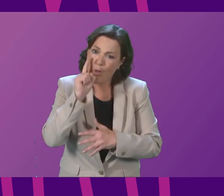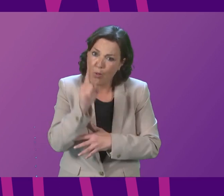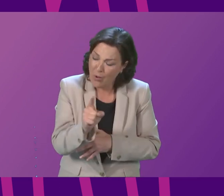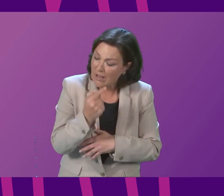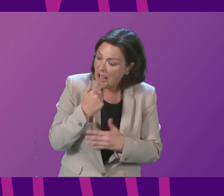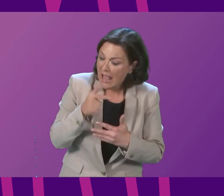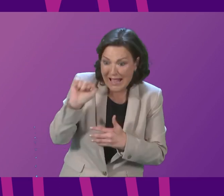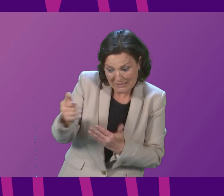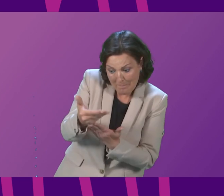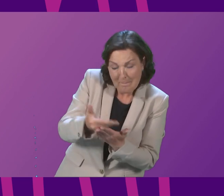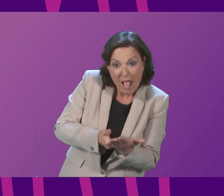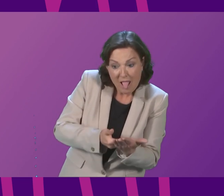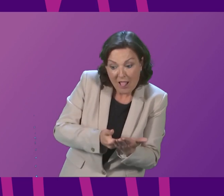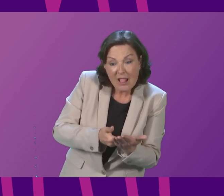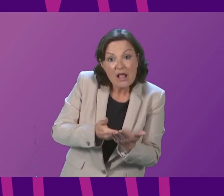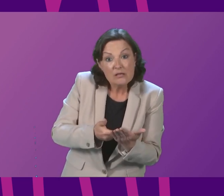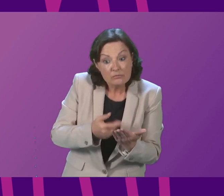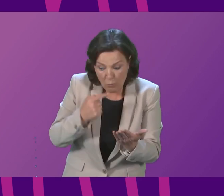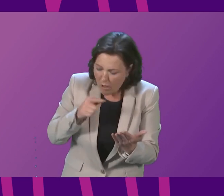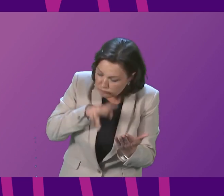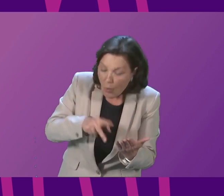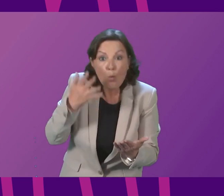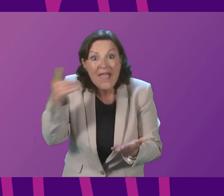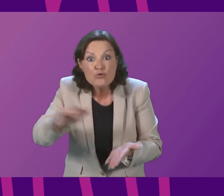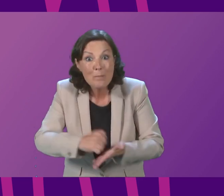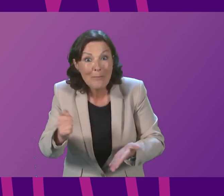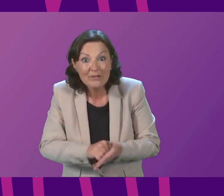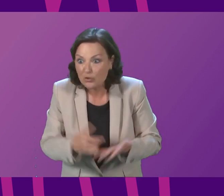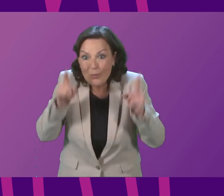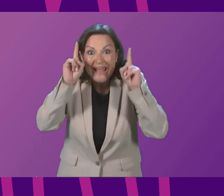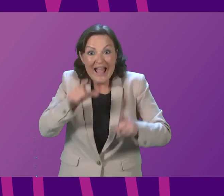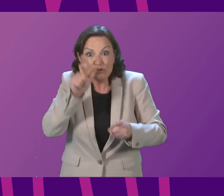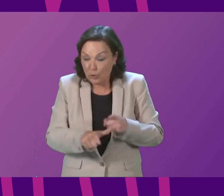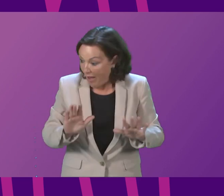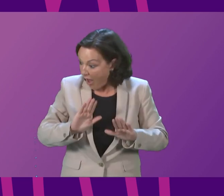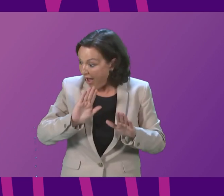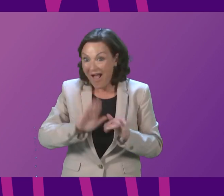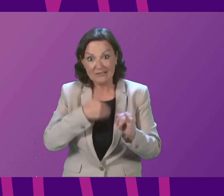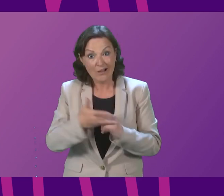Ross’s bill when he publishes it. We cannot do that until the bill is published.